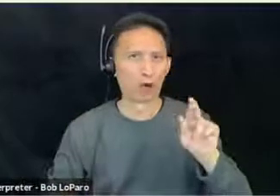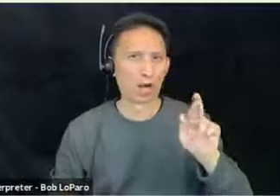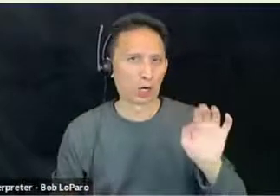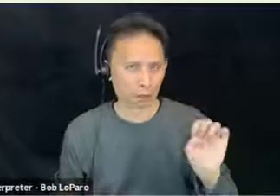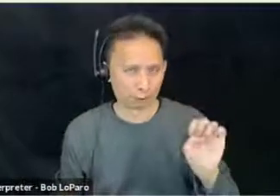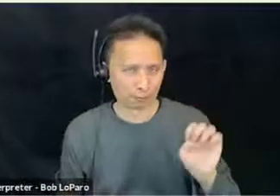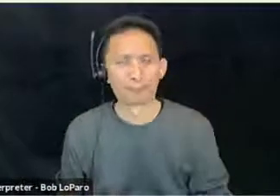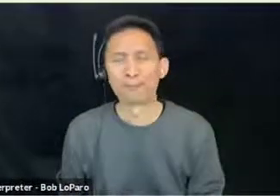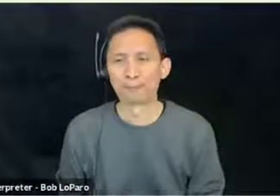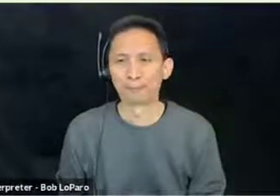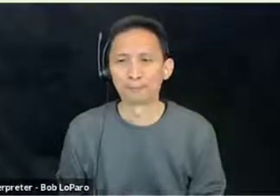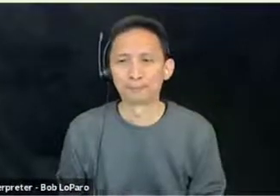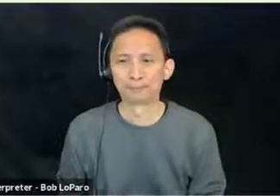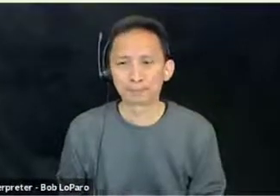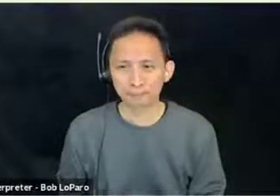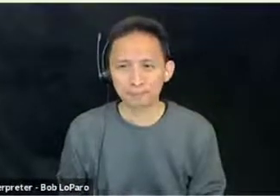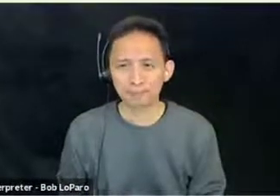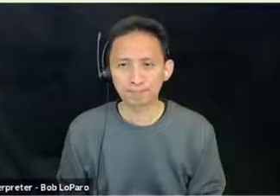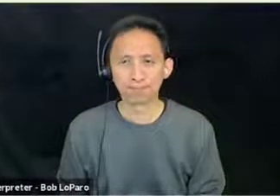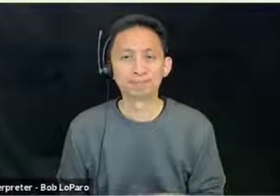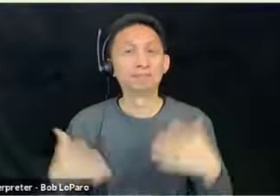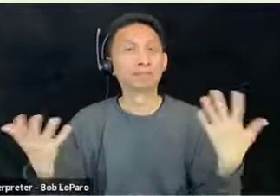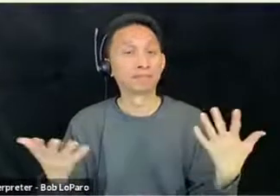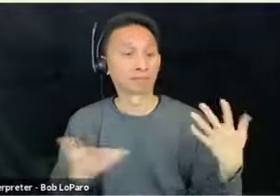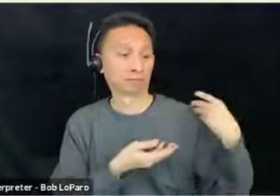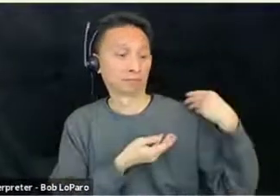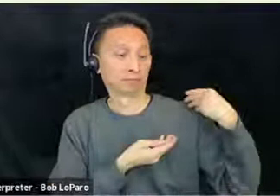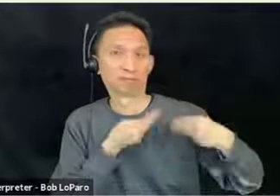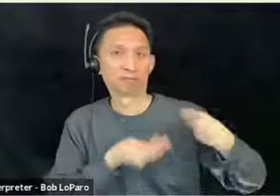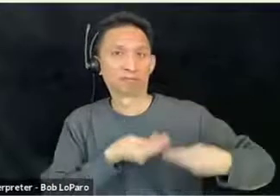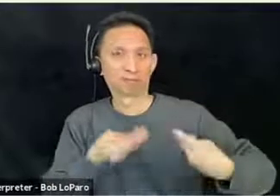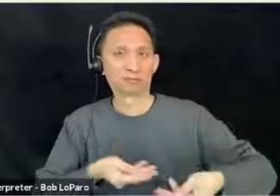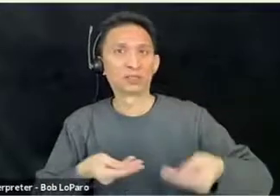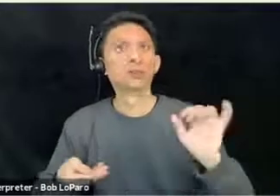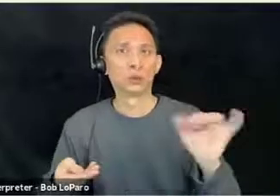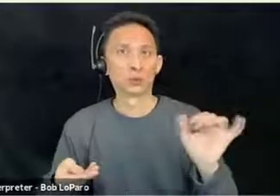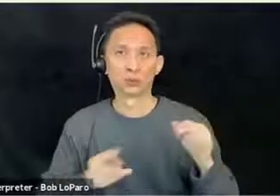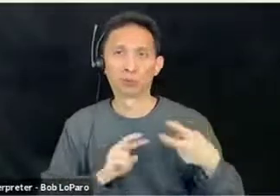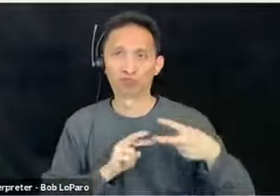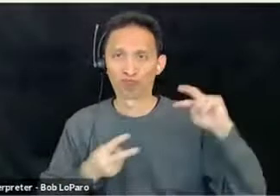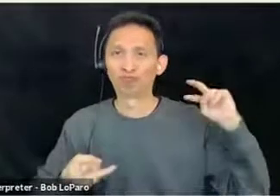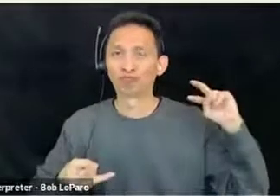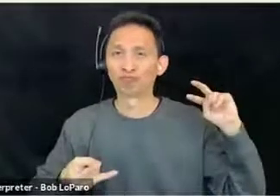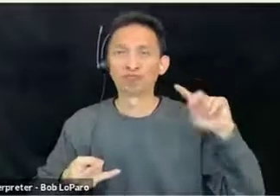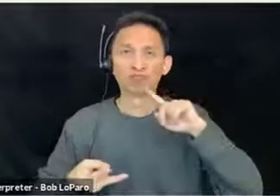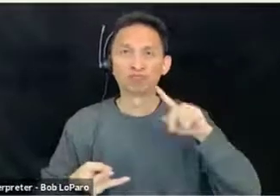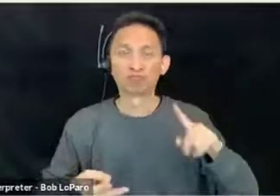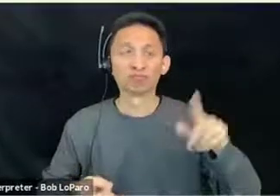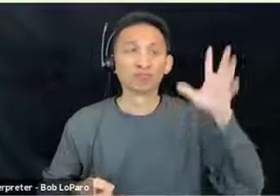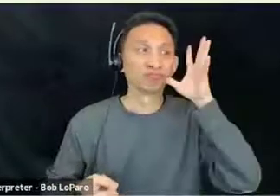This disease is also genetic, so it is caused by gene variants,